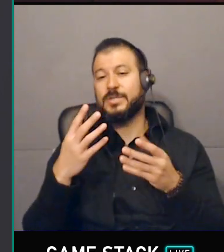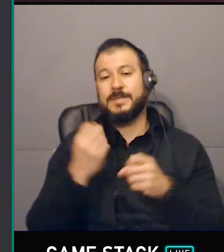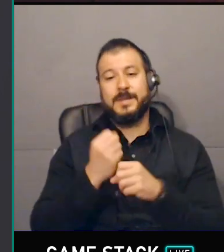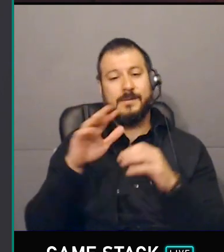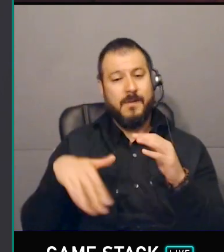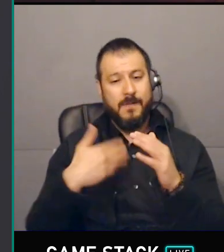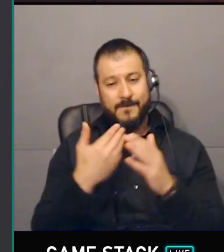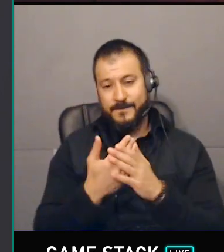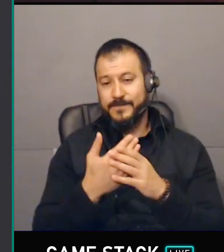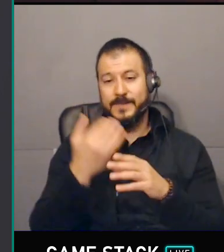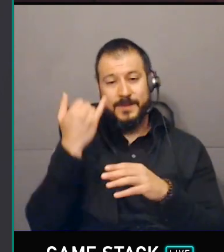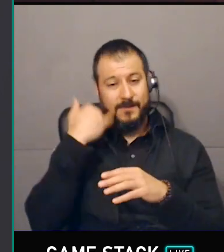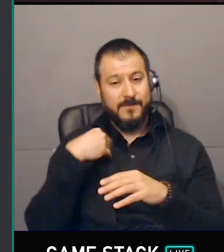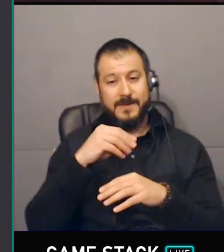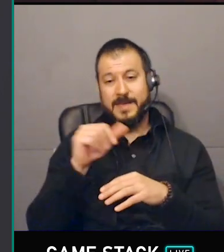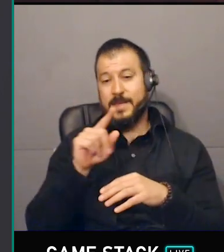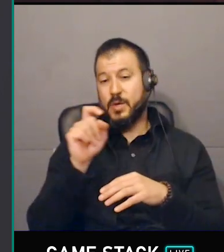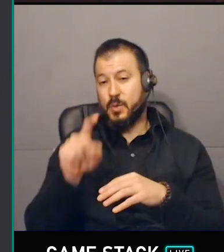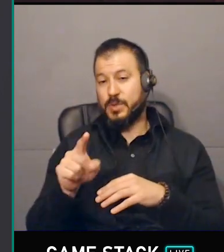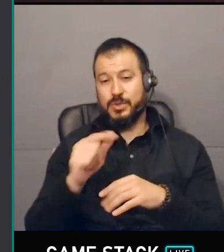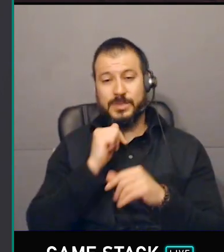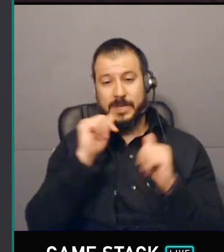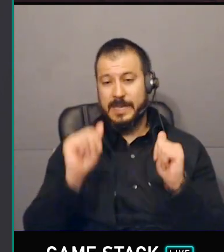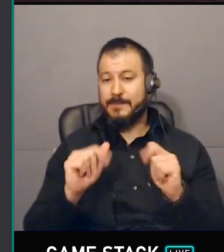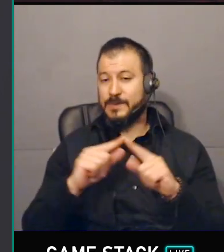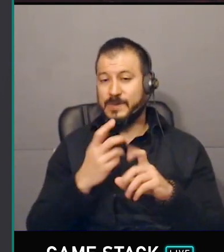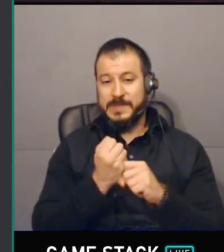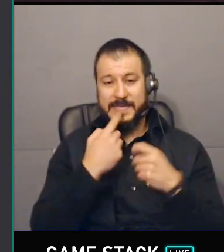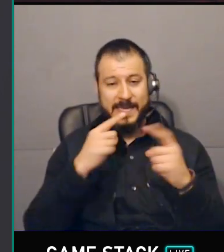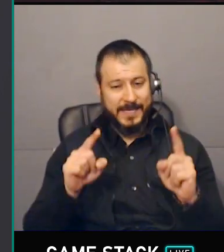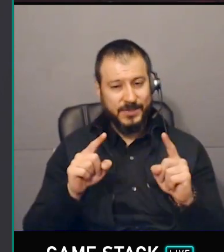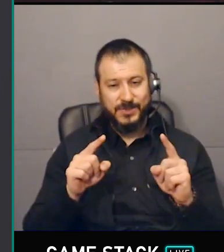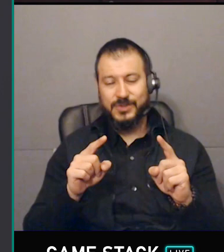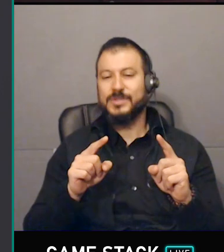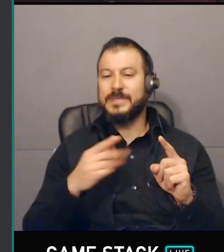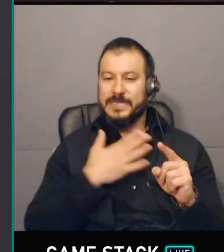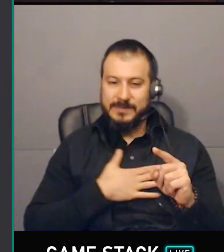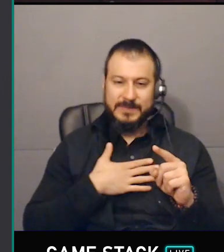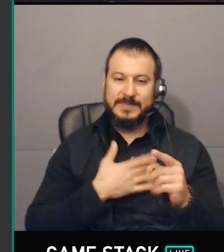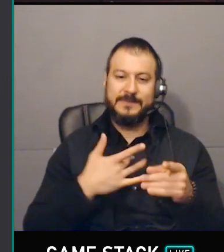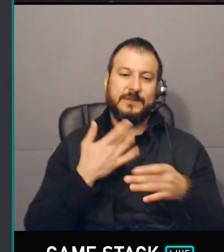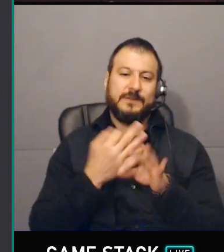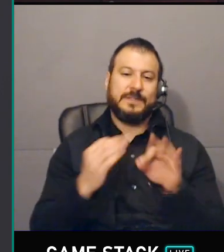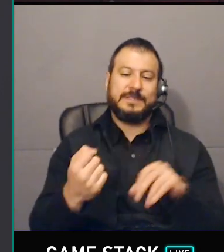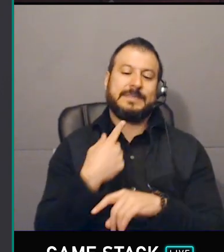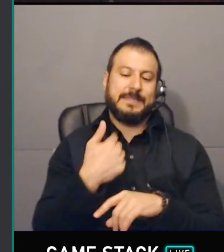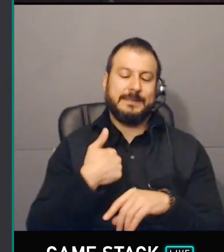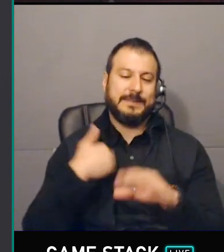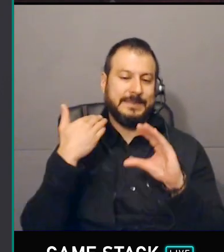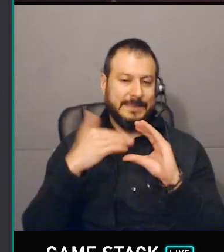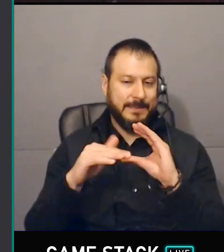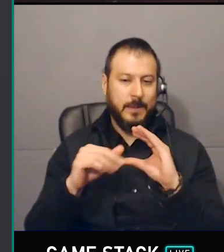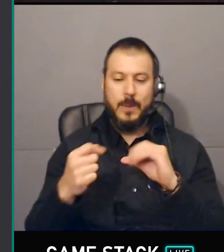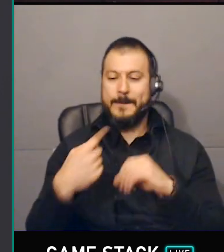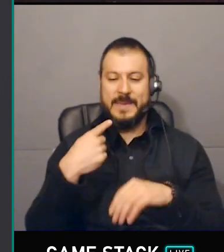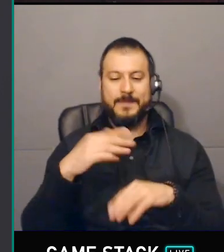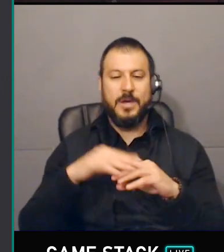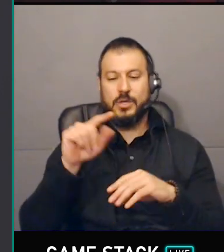If you have questions that you weren't able to get answered, please feel free to send me an email or to ping me on Twitter.